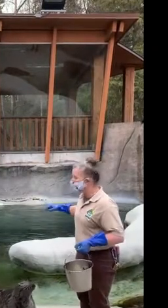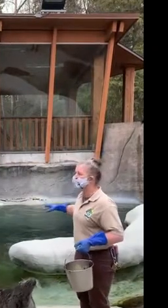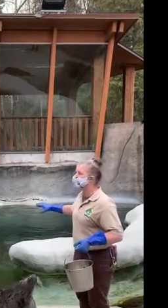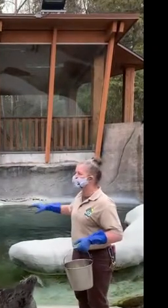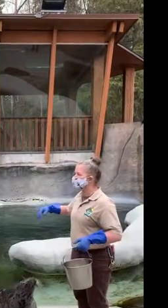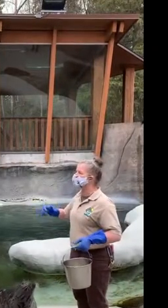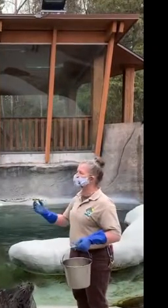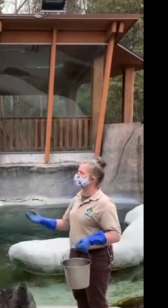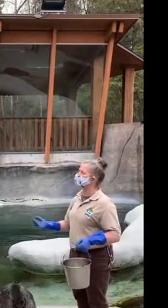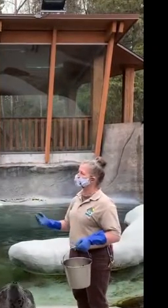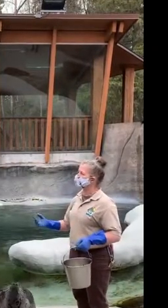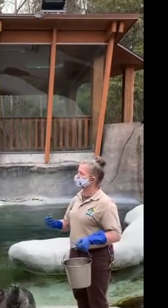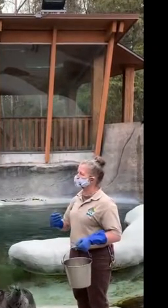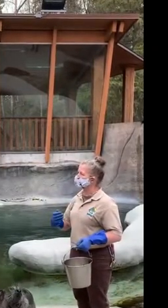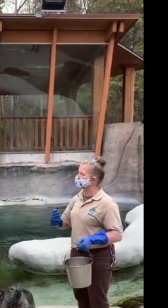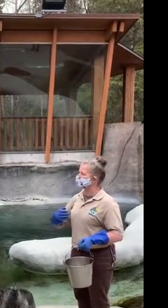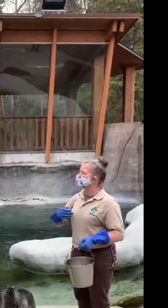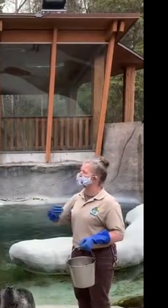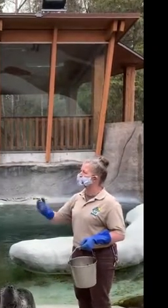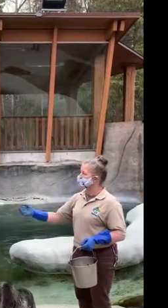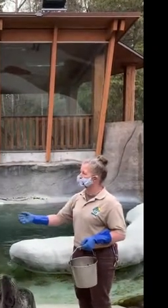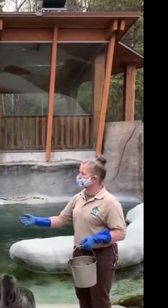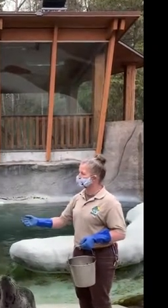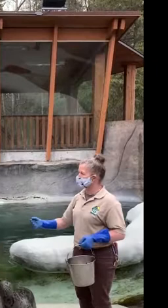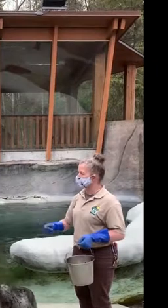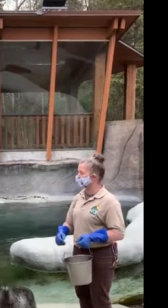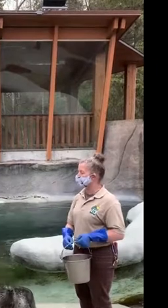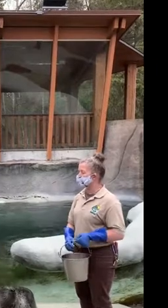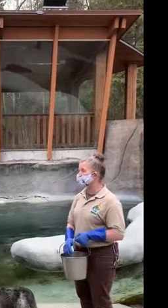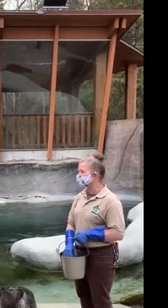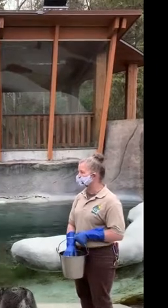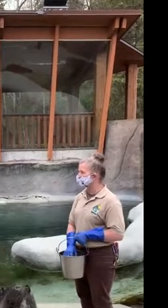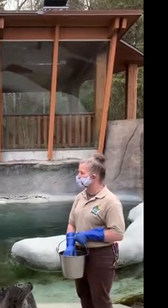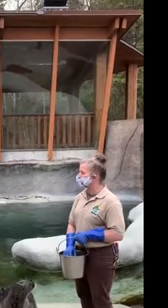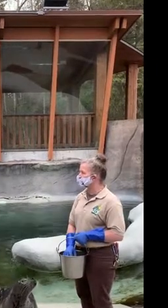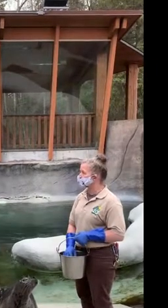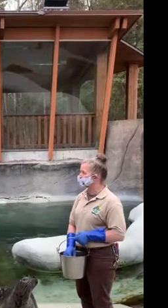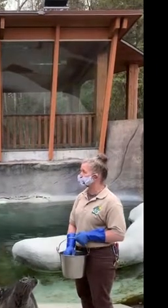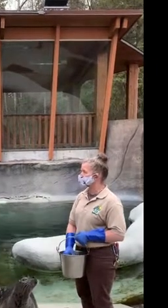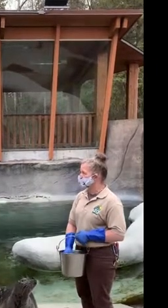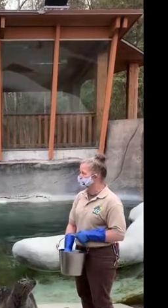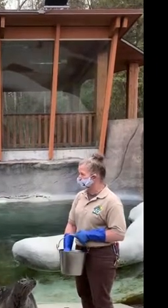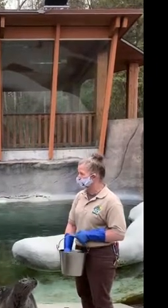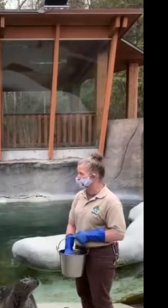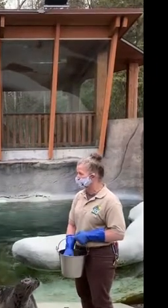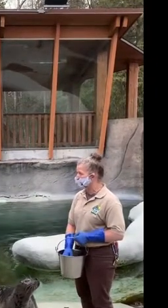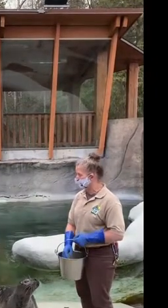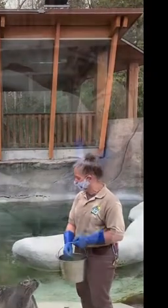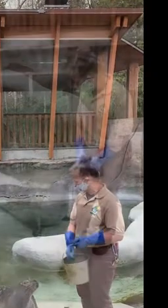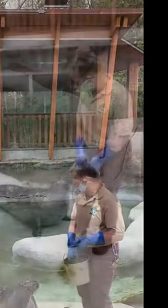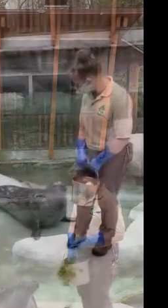a moat, something like that, to protect you from actually being in the same place. Obviously, those animals are dangerous, and they tend to be dangerous.